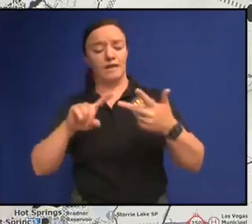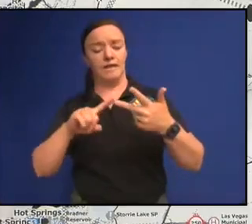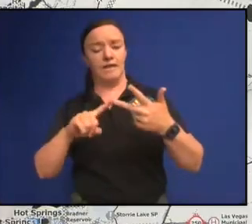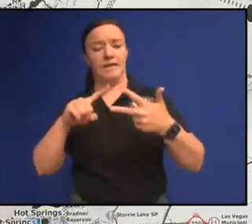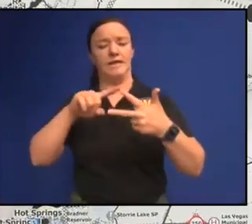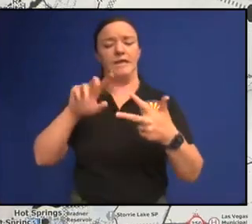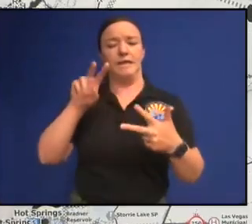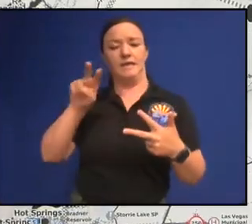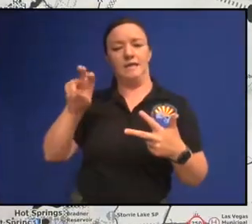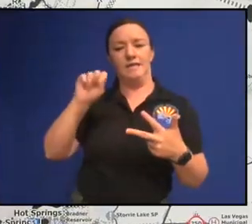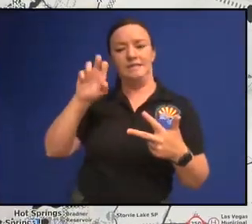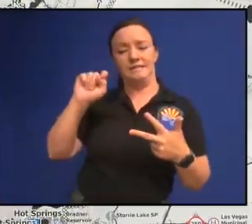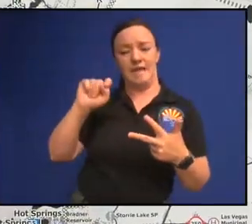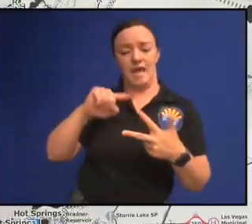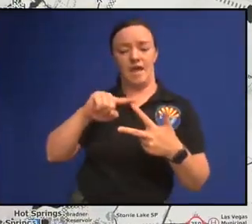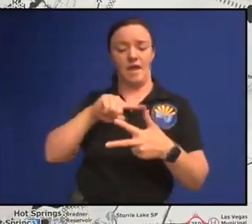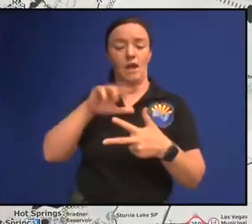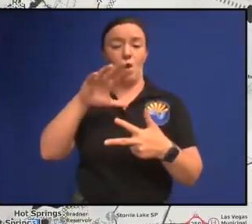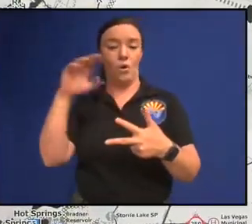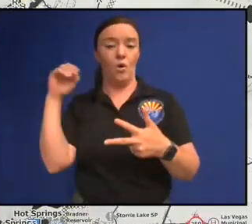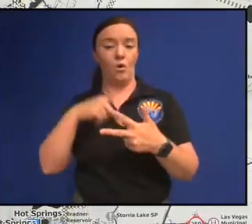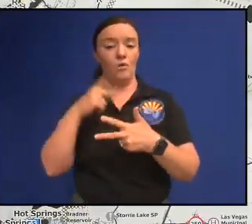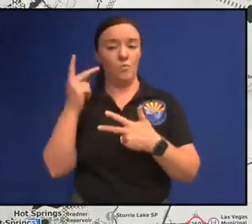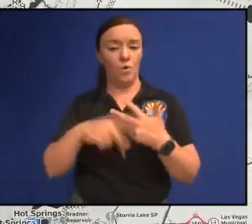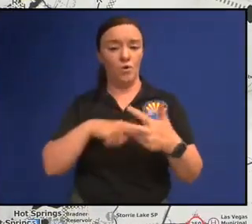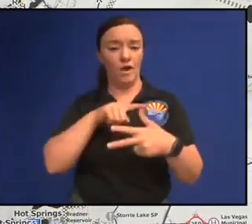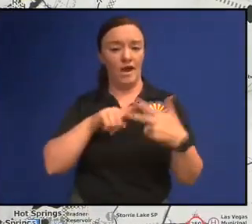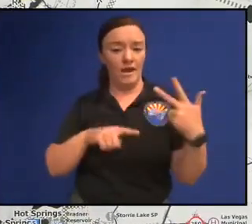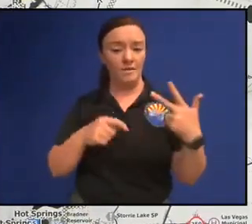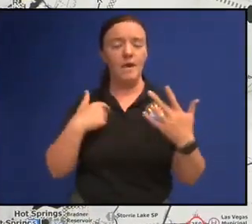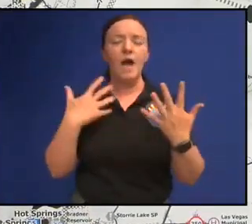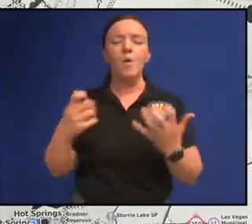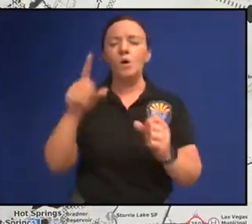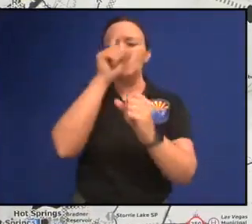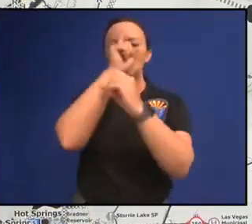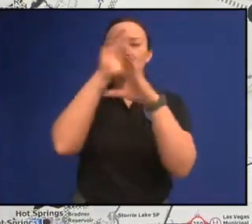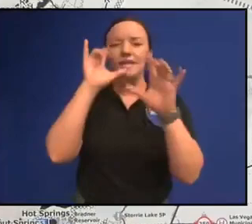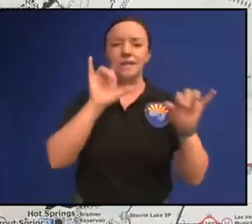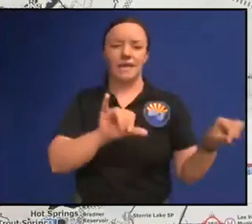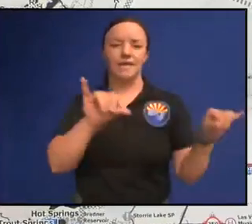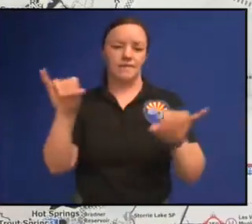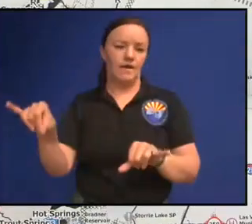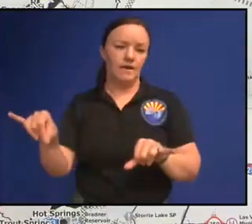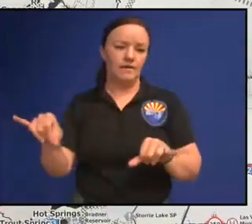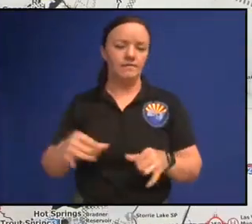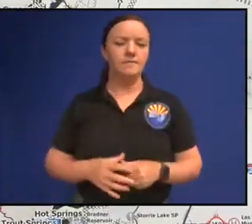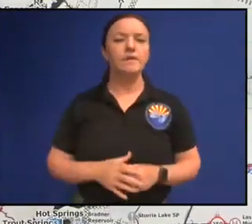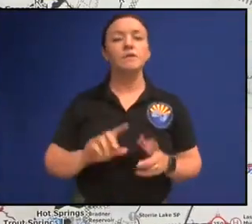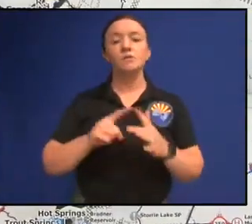THINK OF IT LIKE THAT. AND START PREPARING YOURSELF, LIKE I SAID.